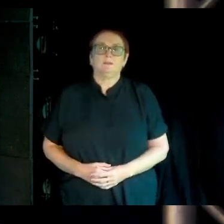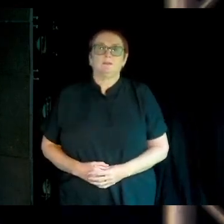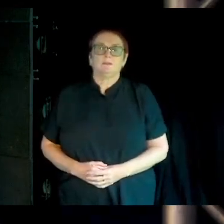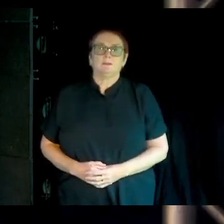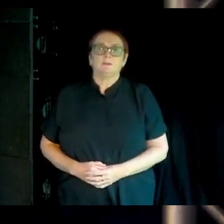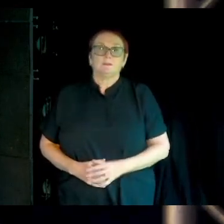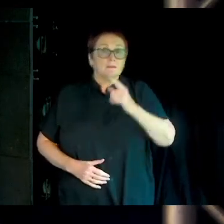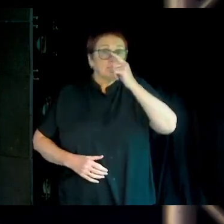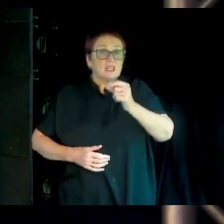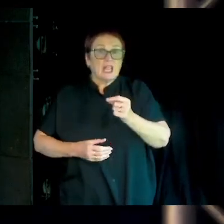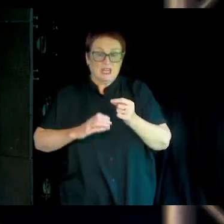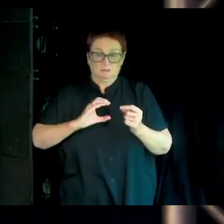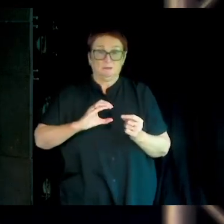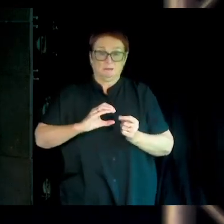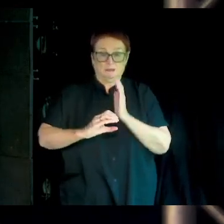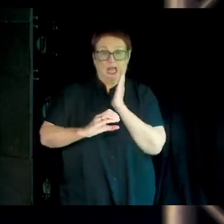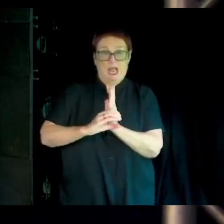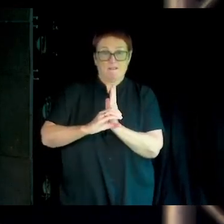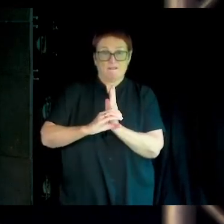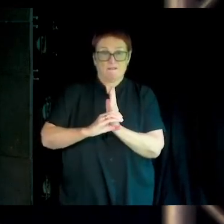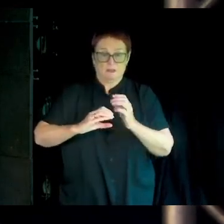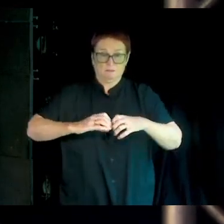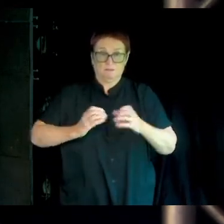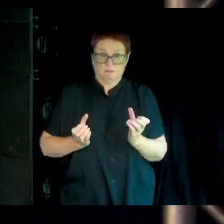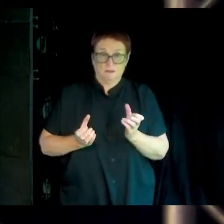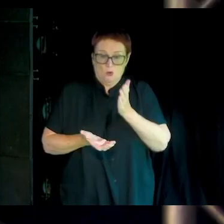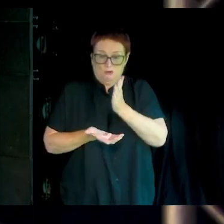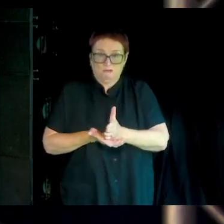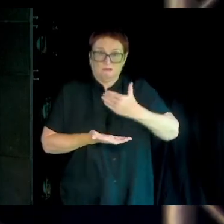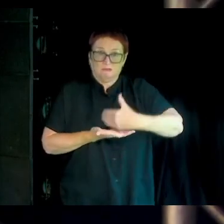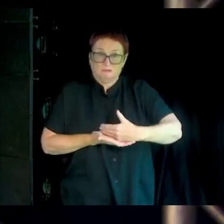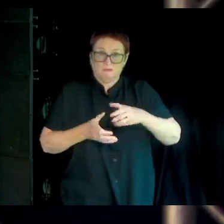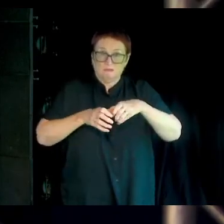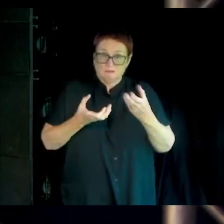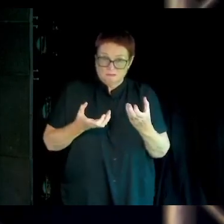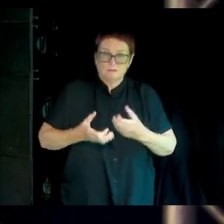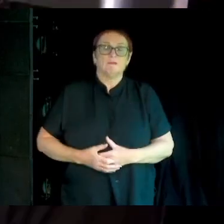you can cut it in the middle half yeah wages you see how this line here yes cut it off